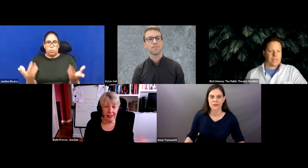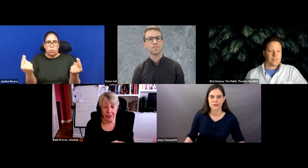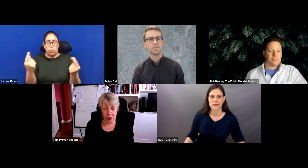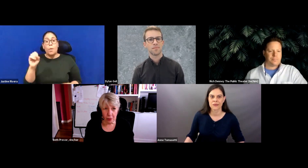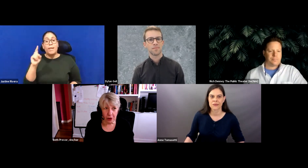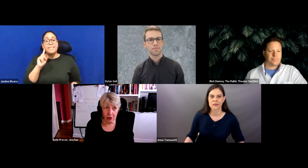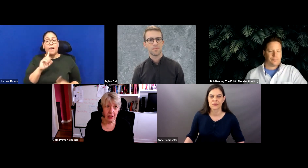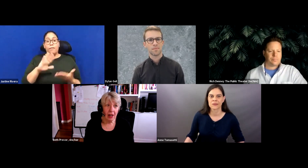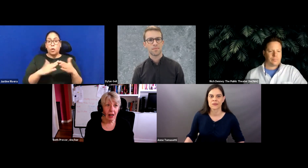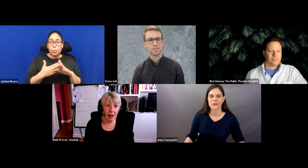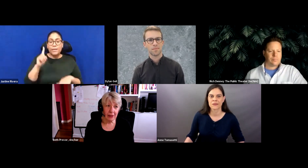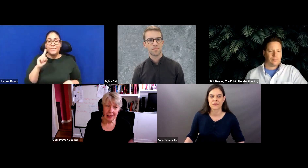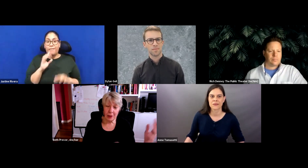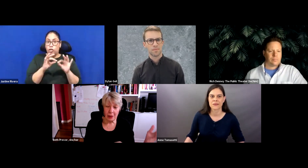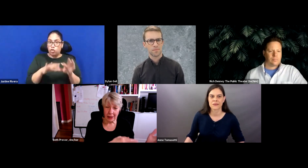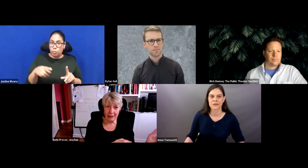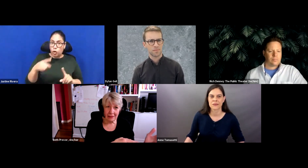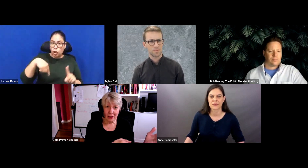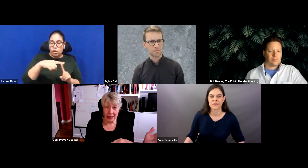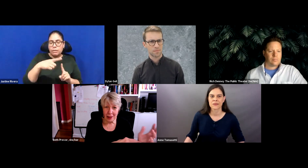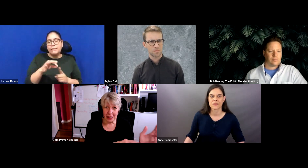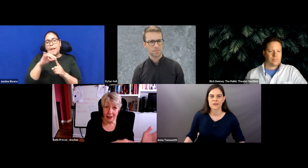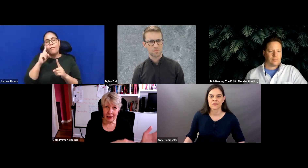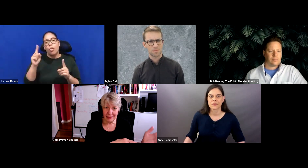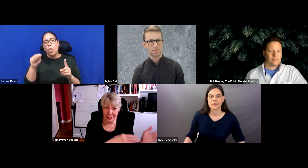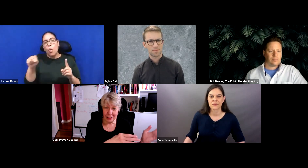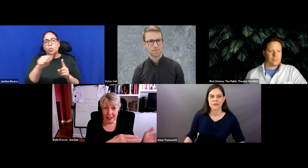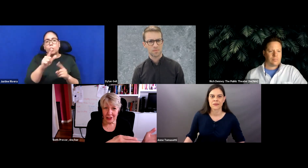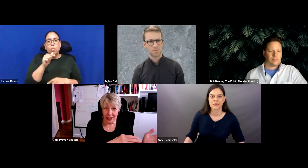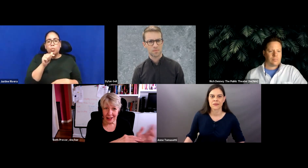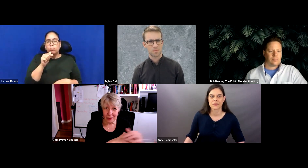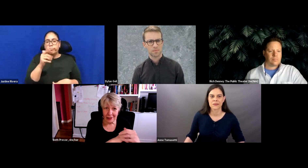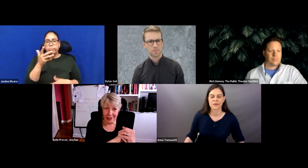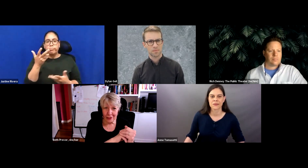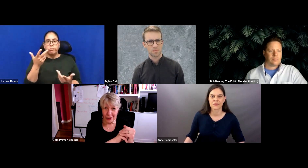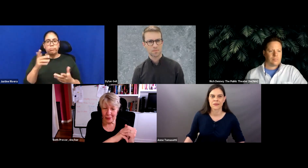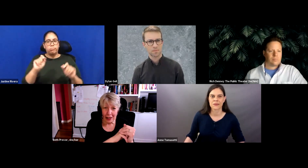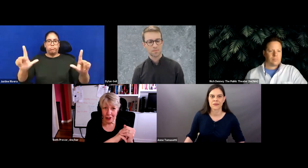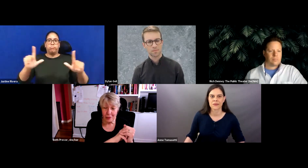and Deaf interpreters, except for the people that, you know, ended up being on television a lot with governors and mayors,